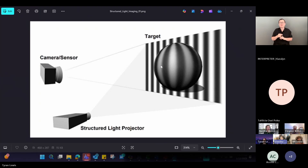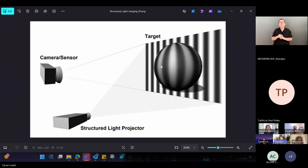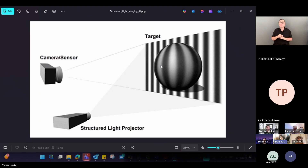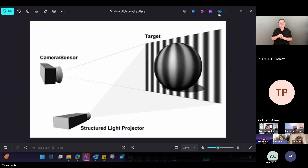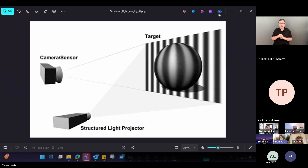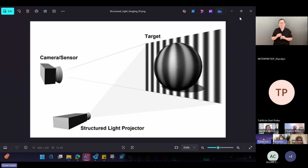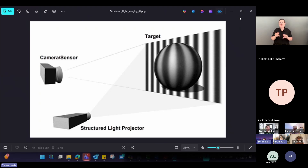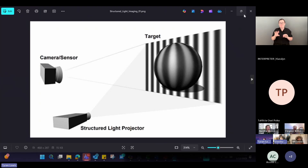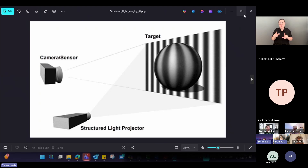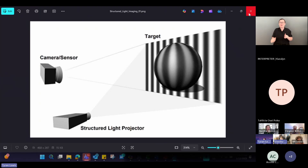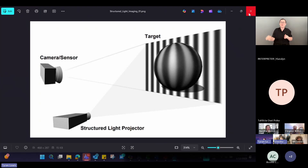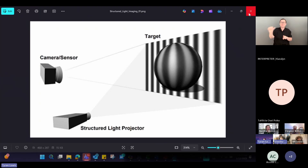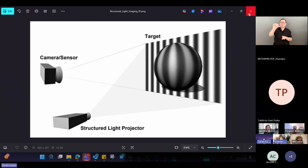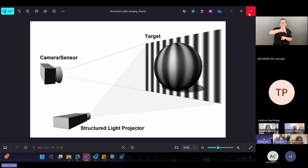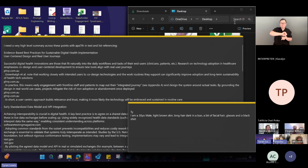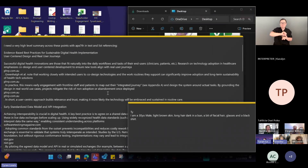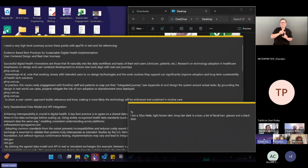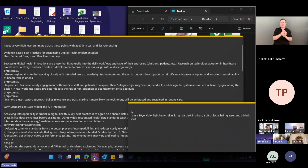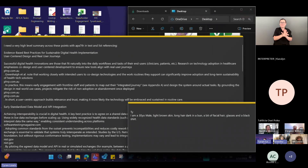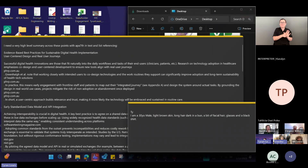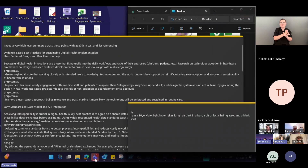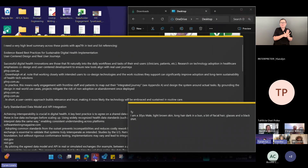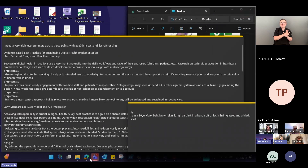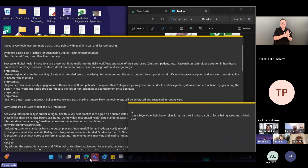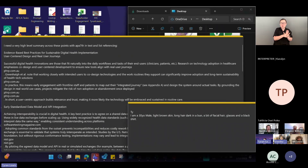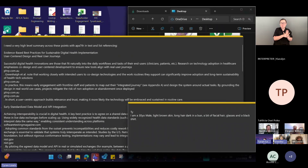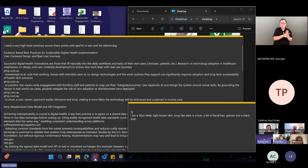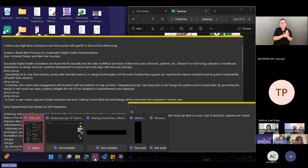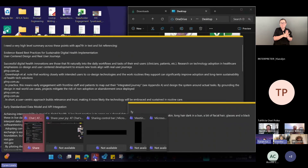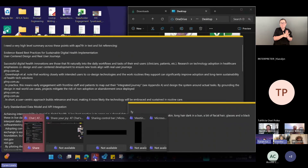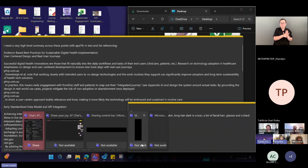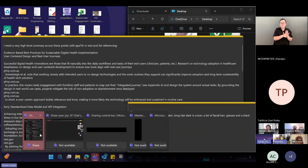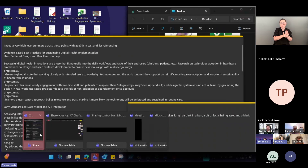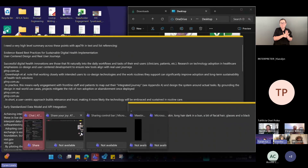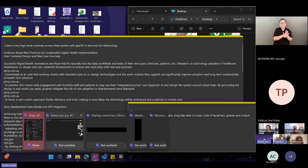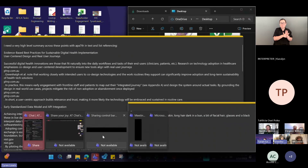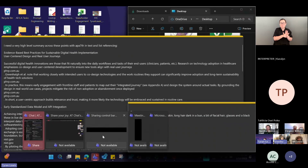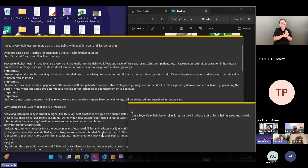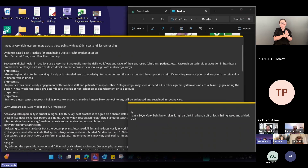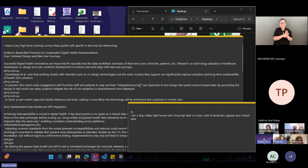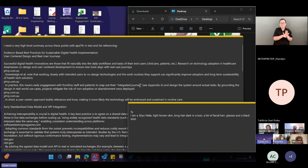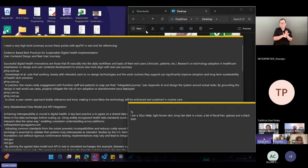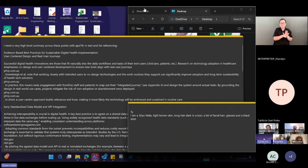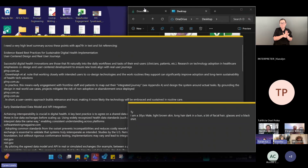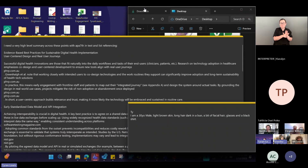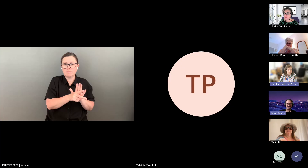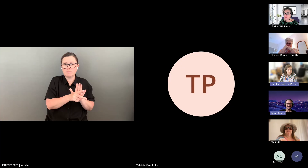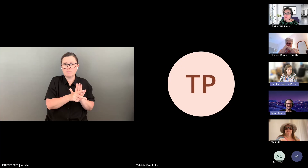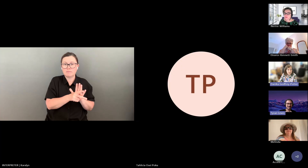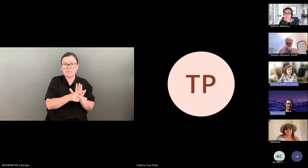Oh sorry. Oh sorry. I'm sharing. That's my mistake. How do I get back? Stop screen sharing.